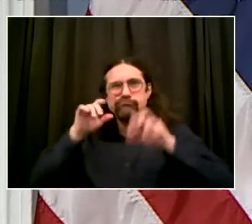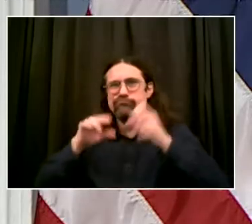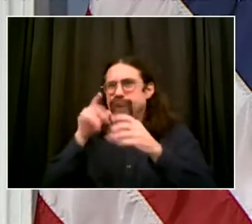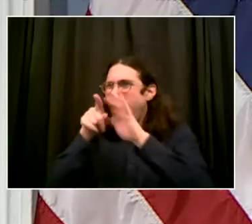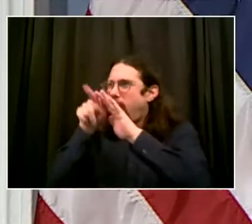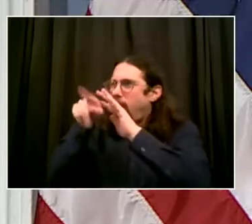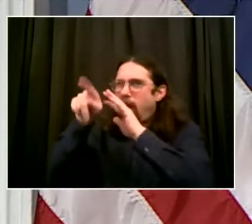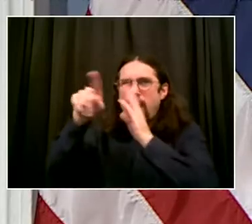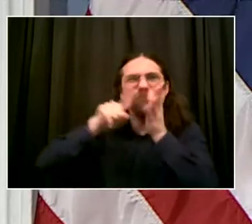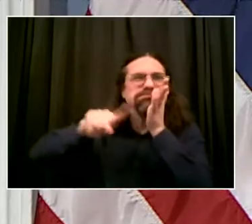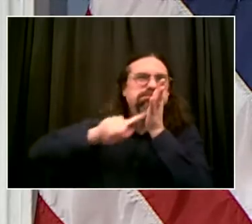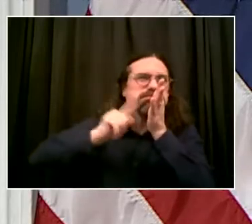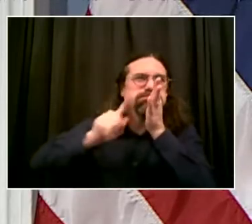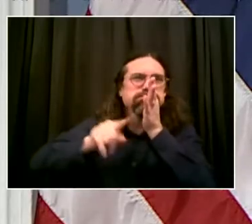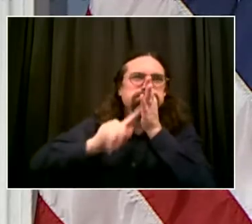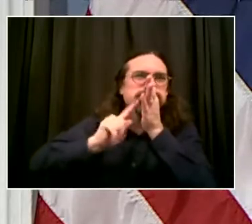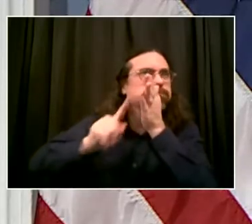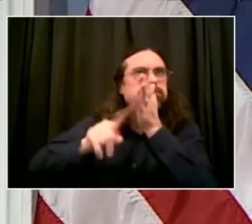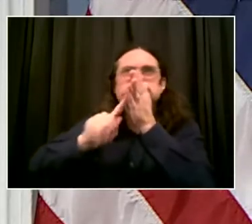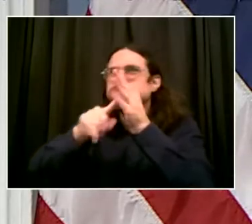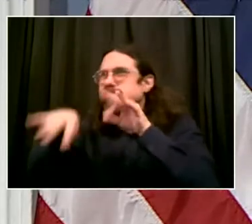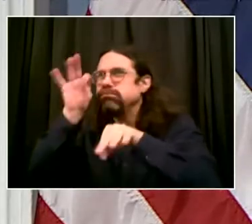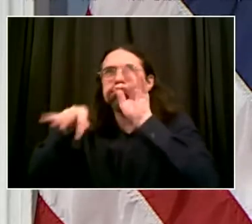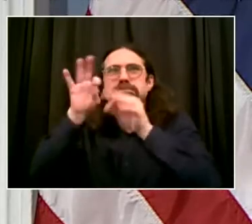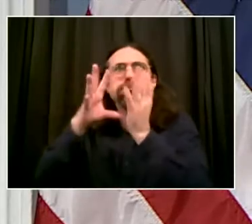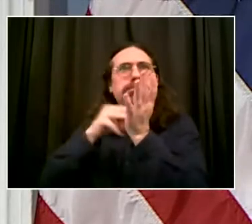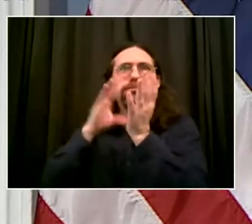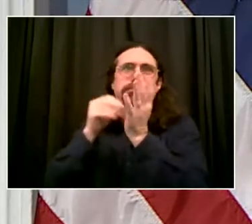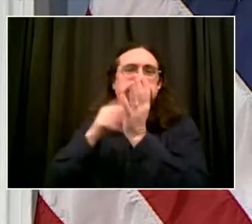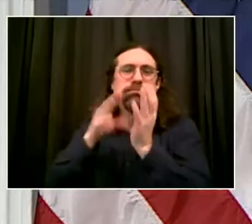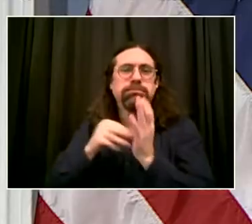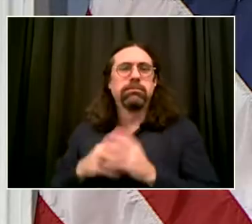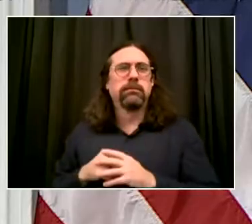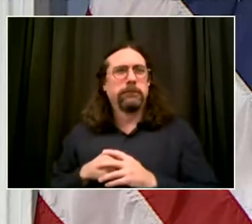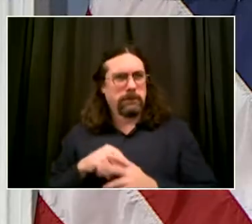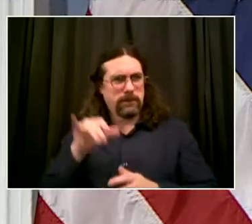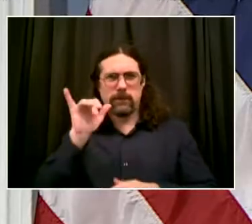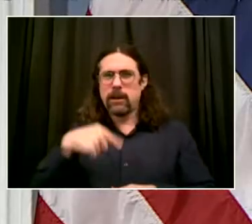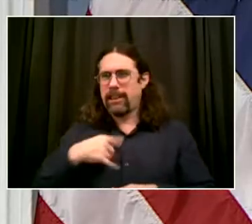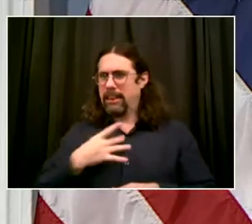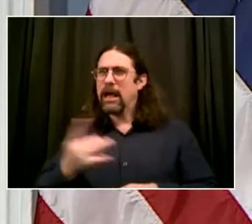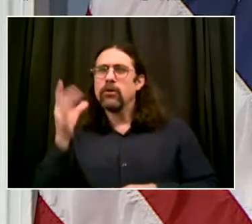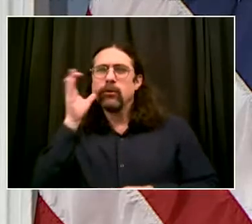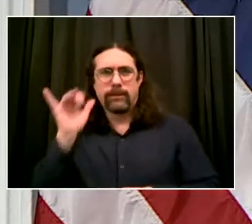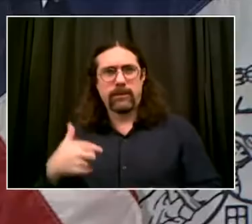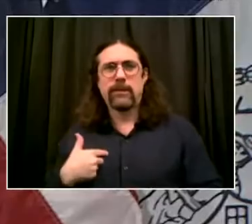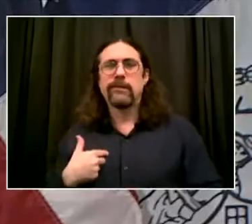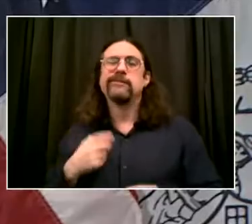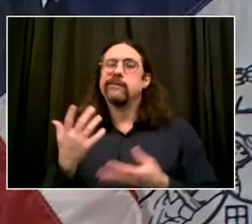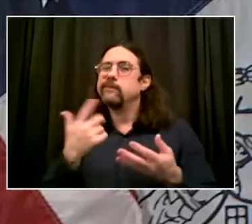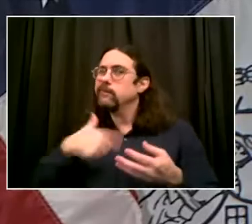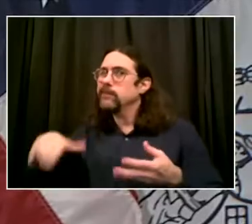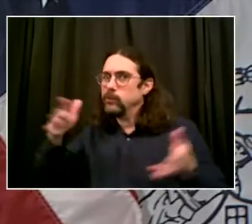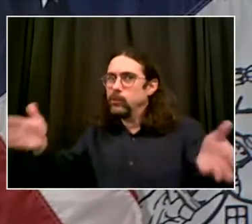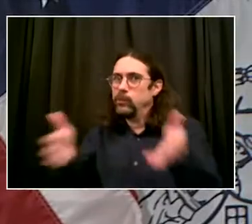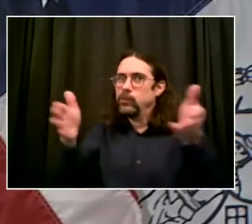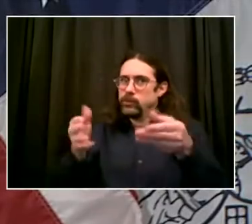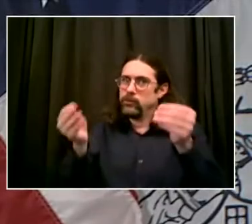HAVE READ ABOUT. THAT IS A KIND OF INTELLECTUAL CURIOSSTYI WE WANT TO SPARK A